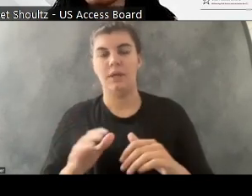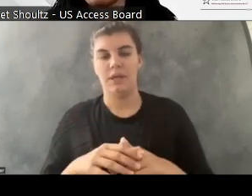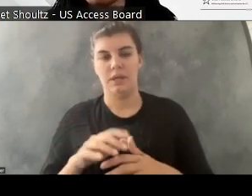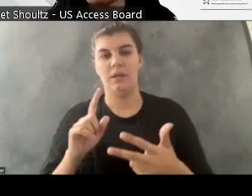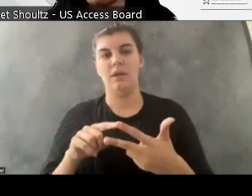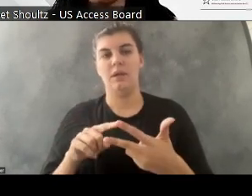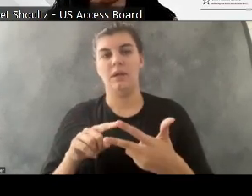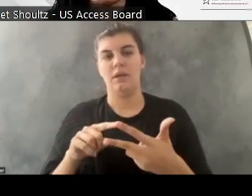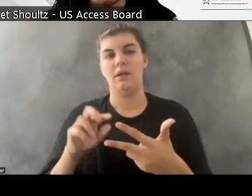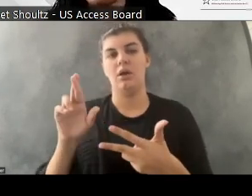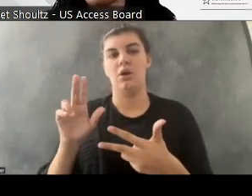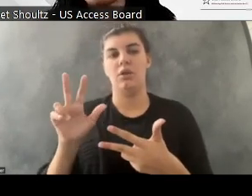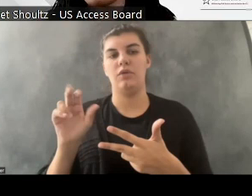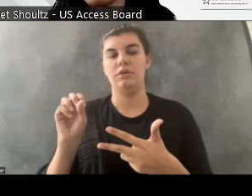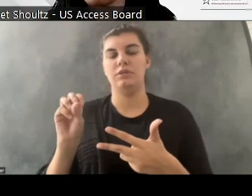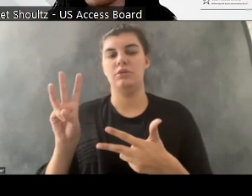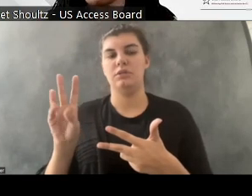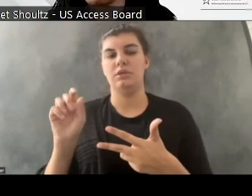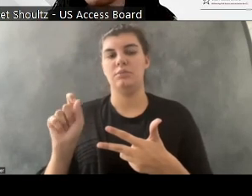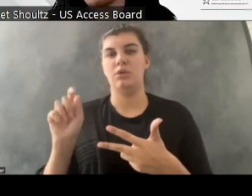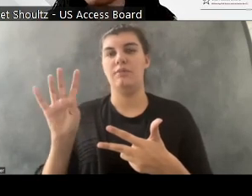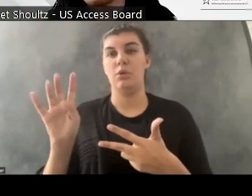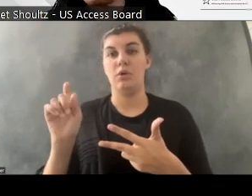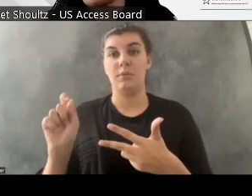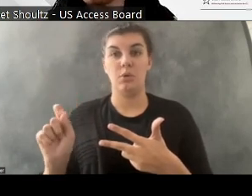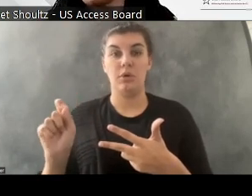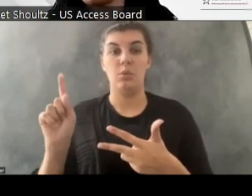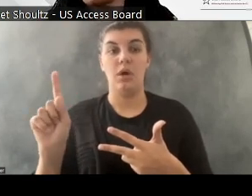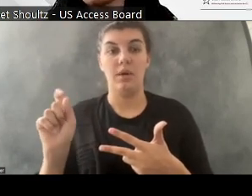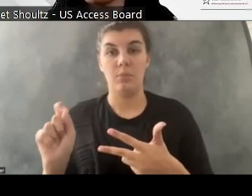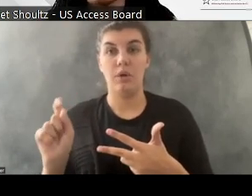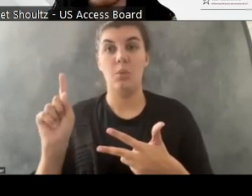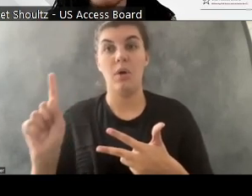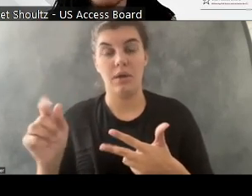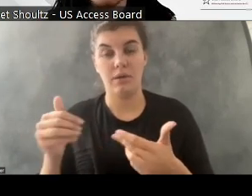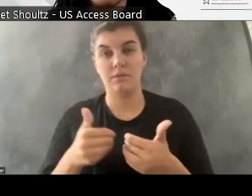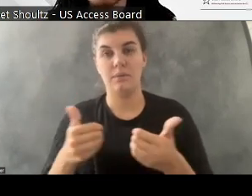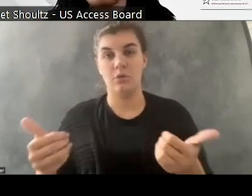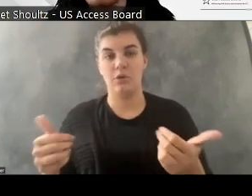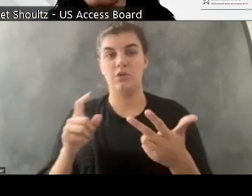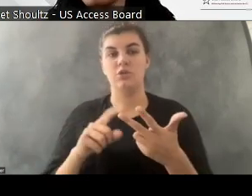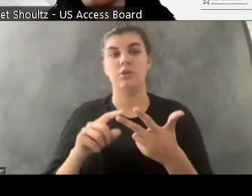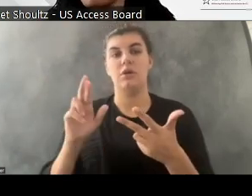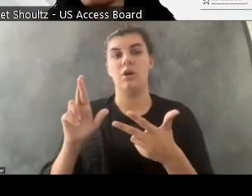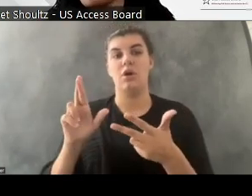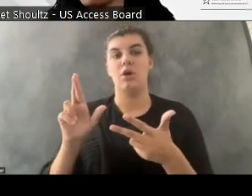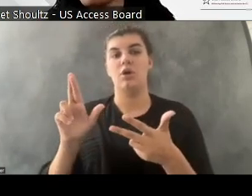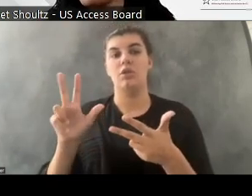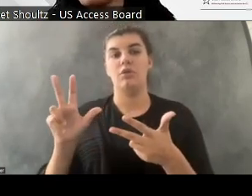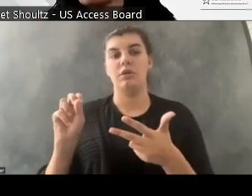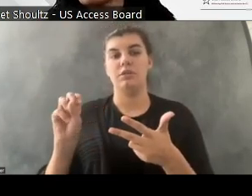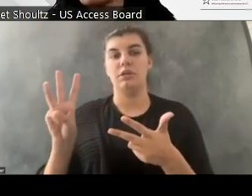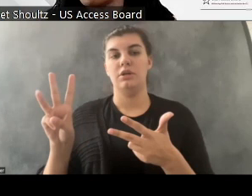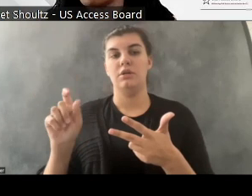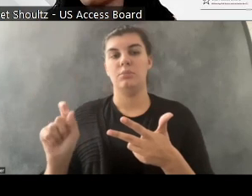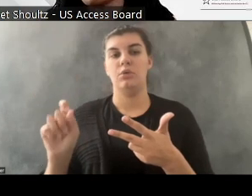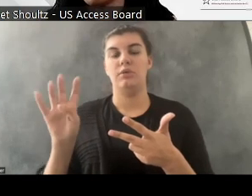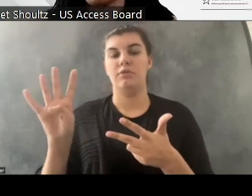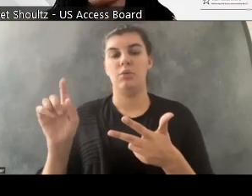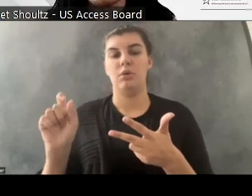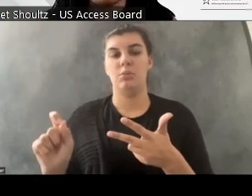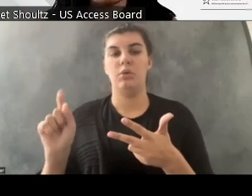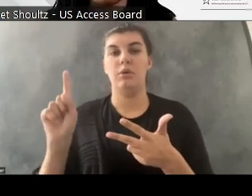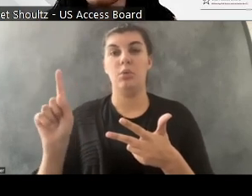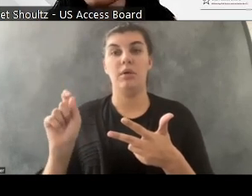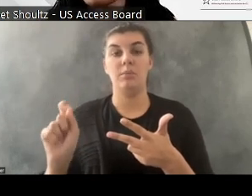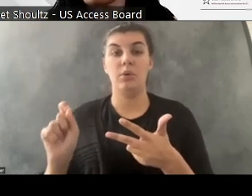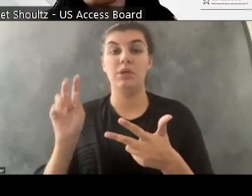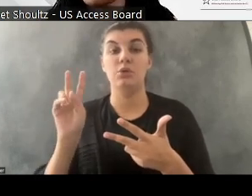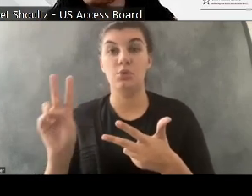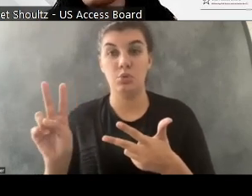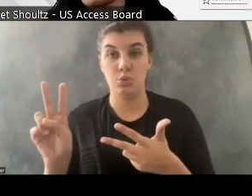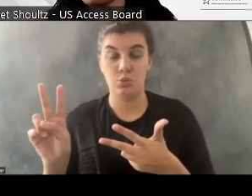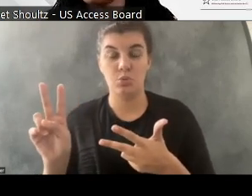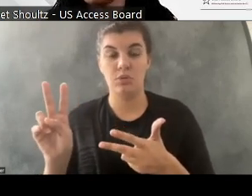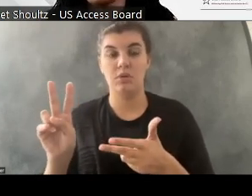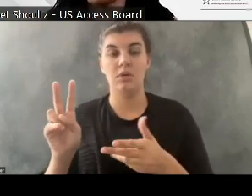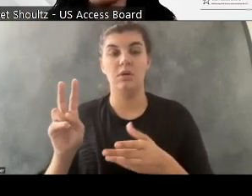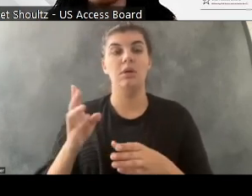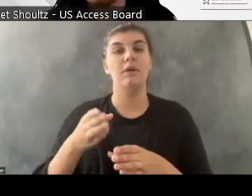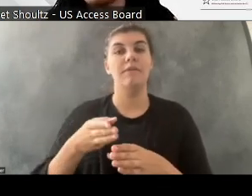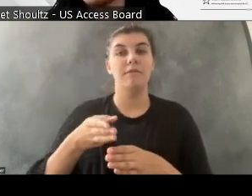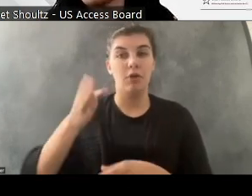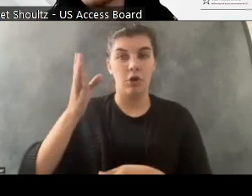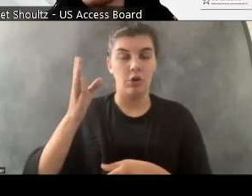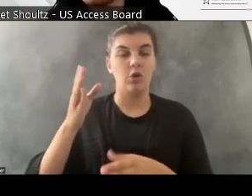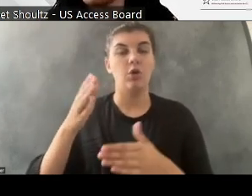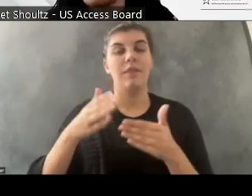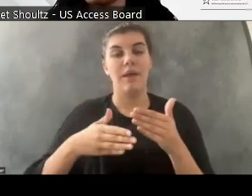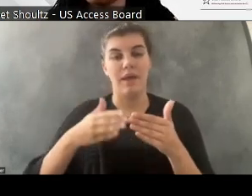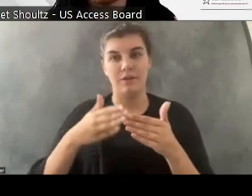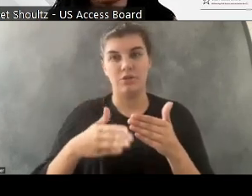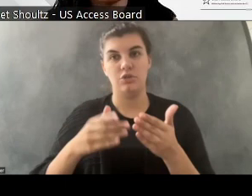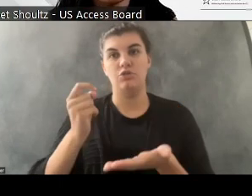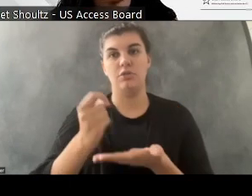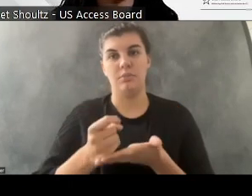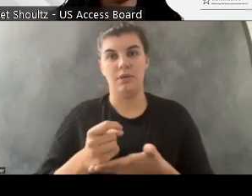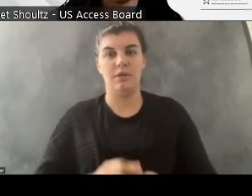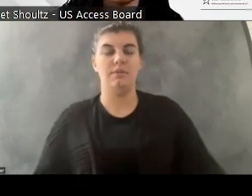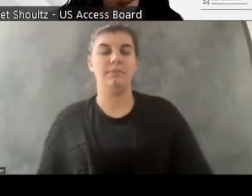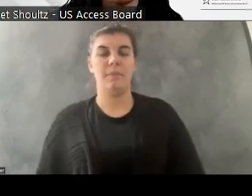is at R306.4 0.1.1 Separation, and the other is at R306.4 0.1.2 Vertical Edge Treatment.